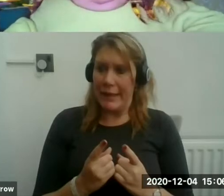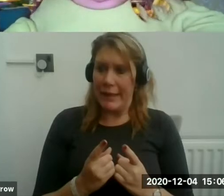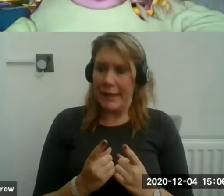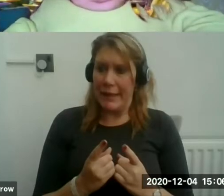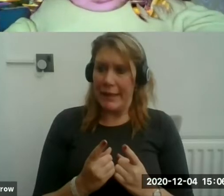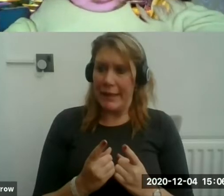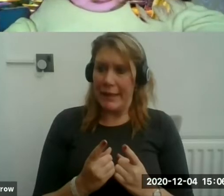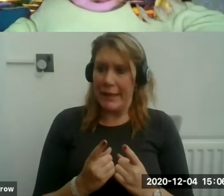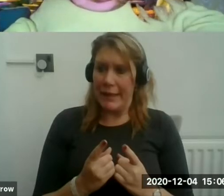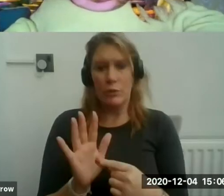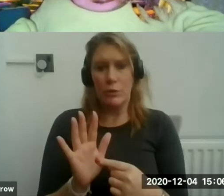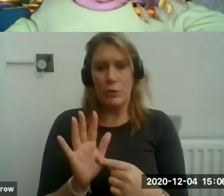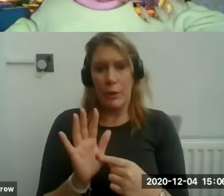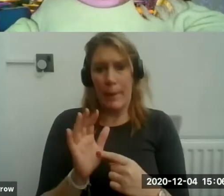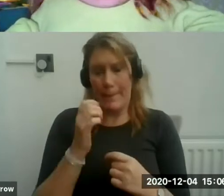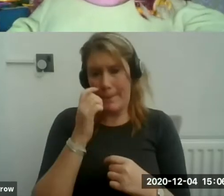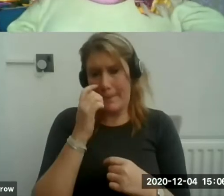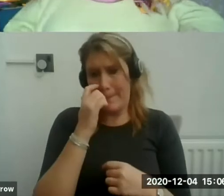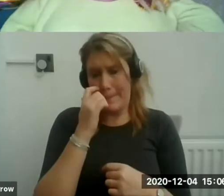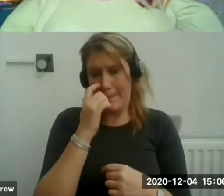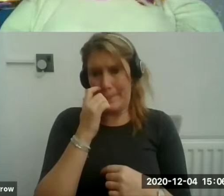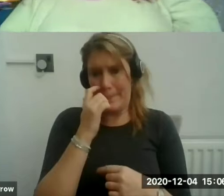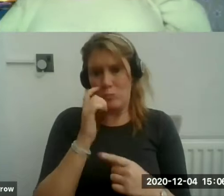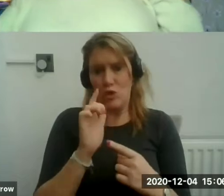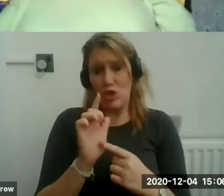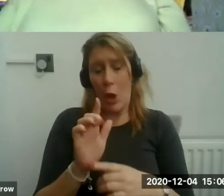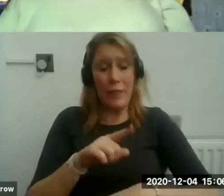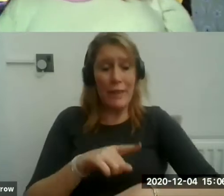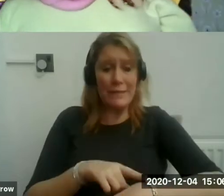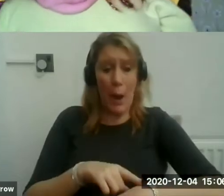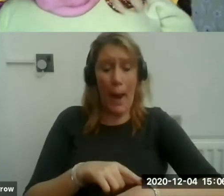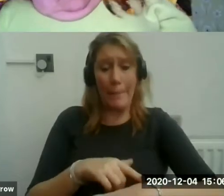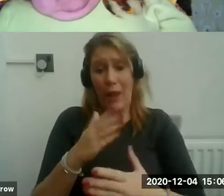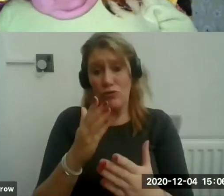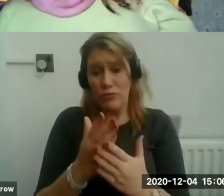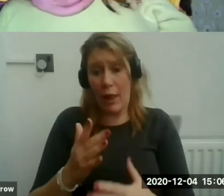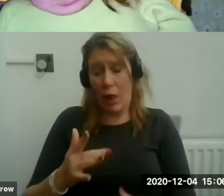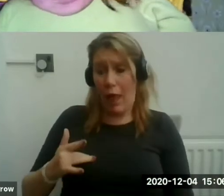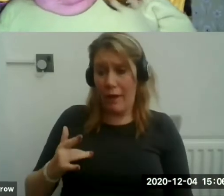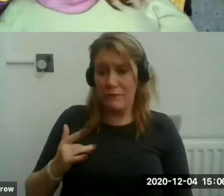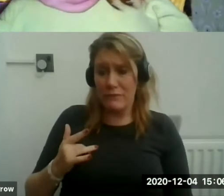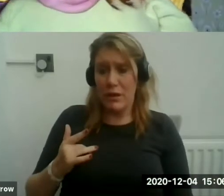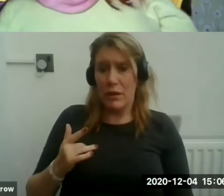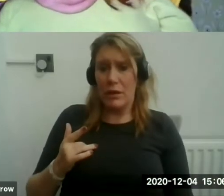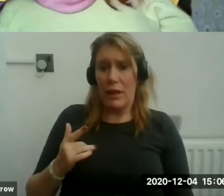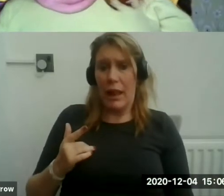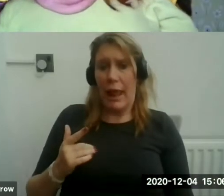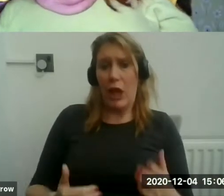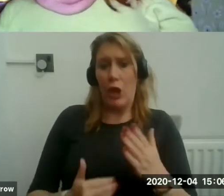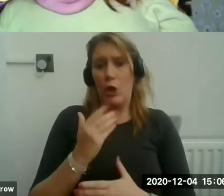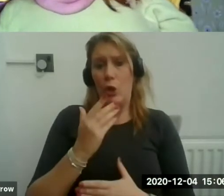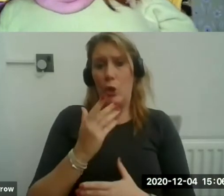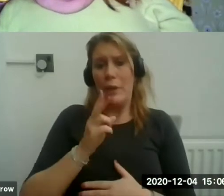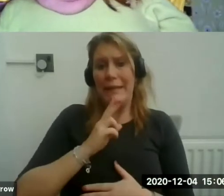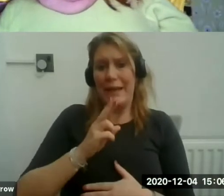notion that had begun, a new narrative was created early on in the pandemic. That